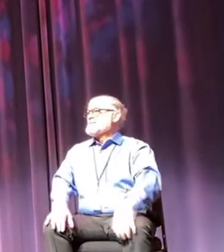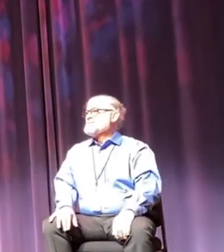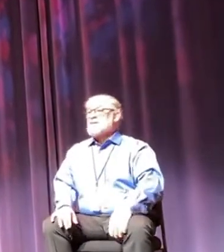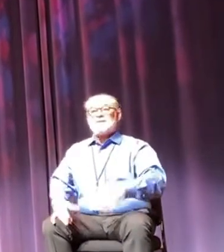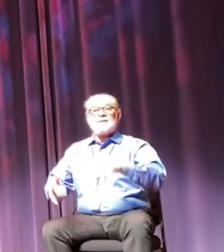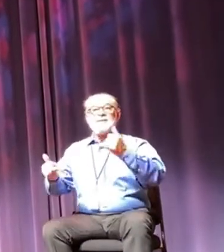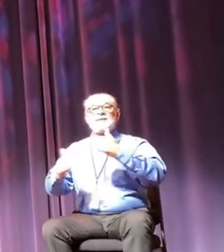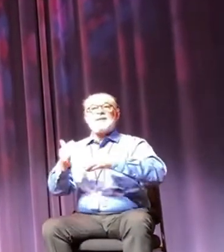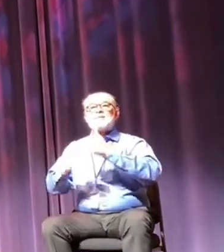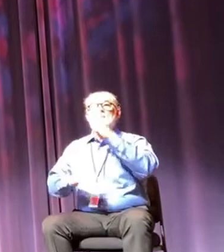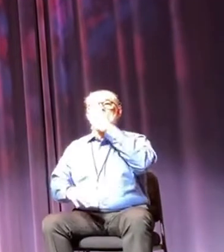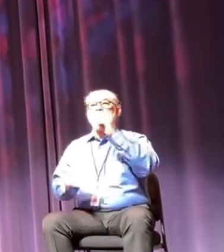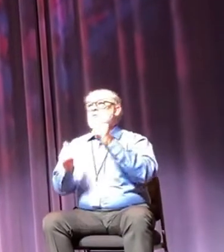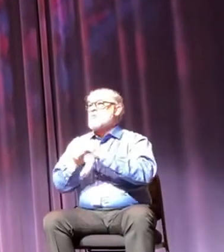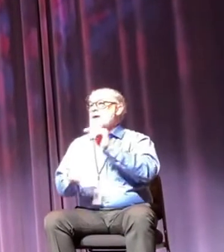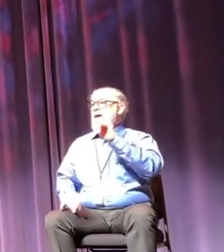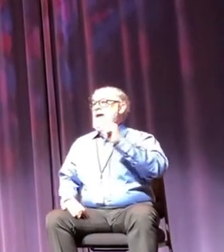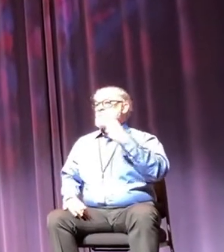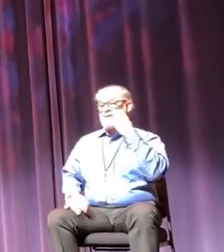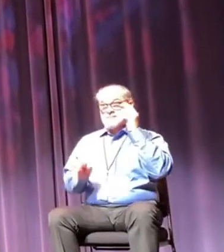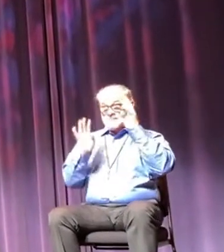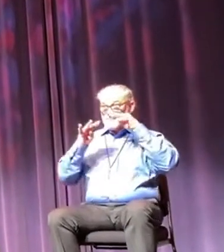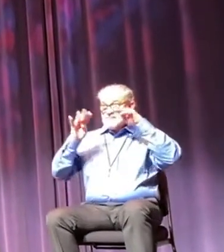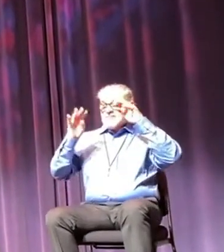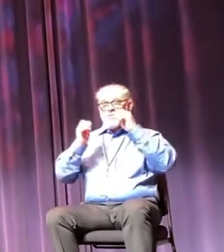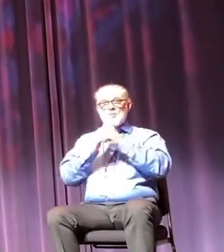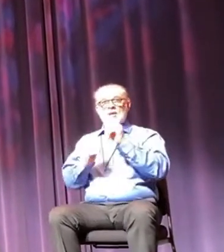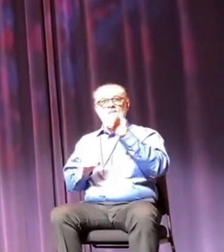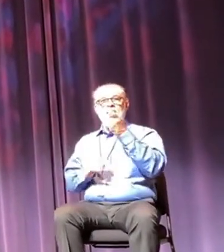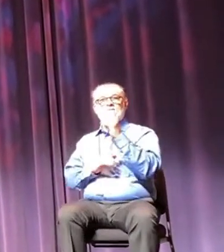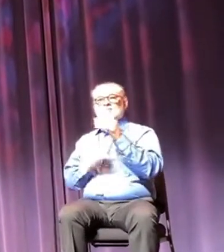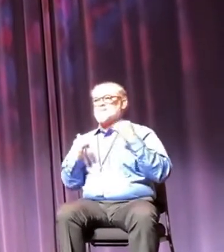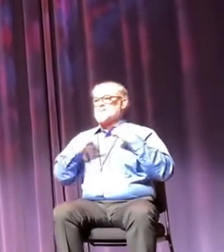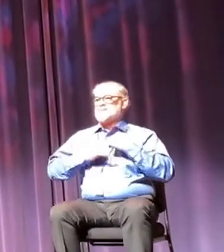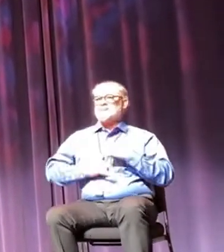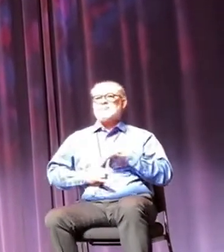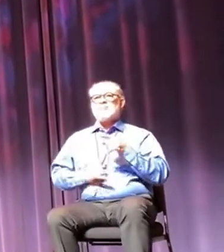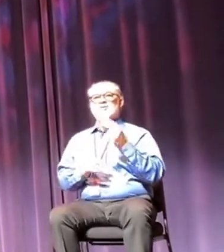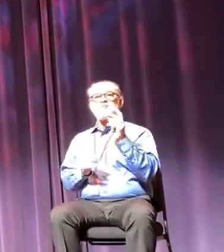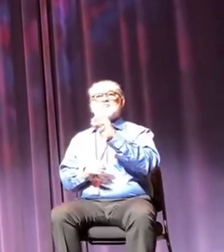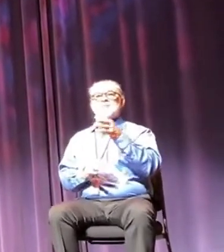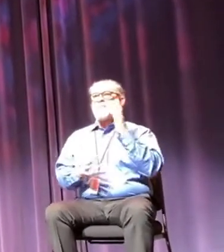Next, boys with ash eyeshadow adorned leather which guilded their riverbed chests.